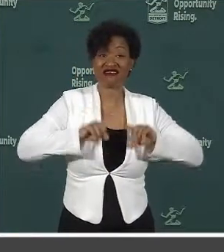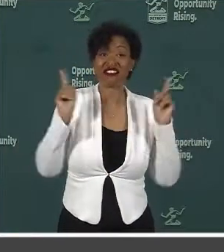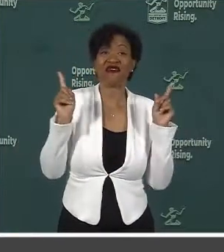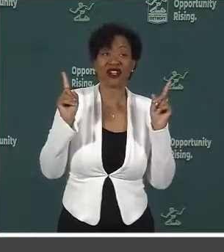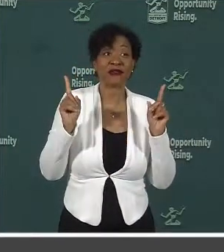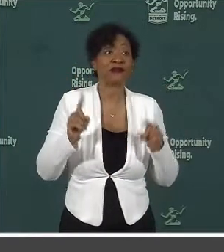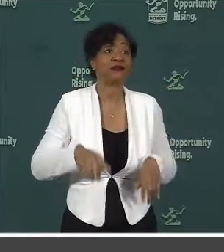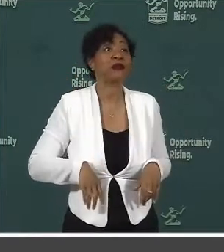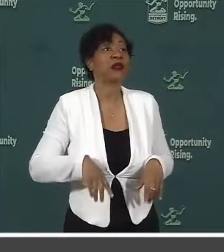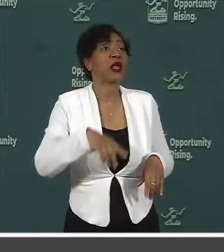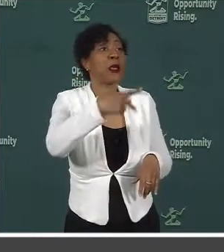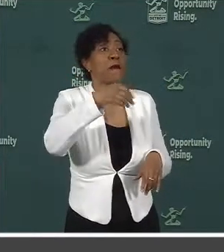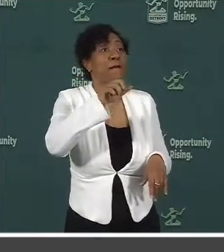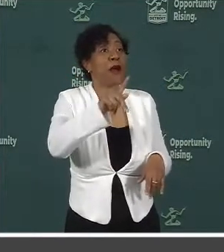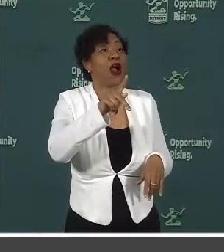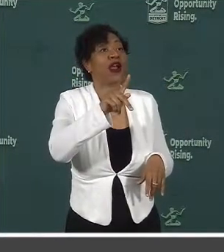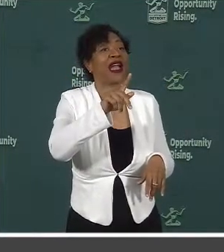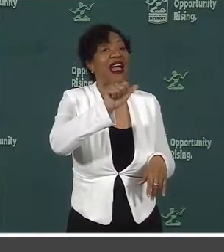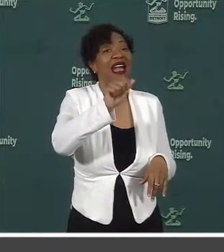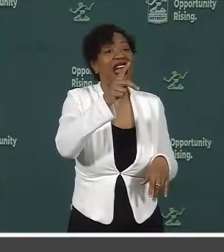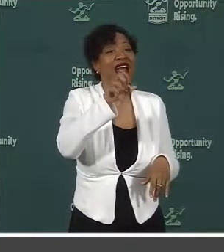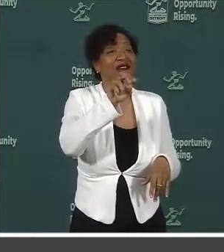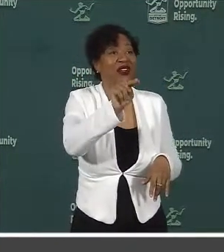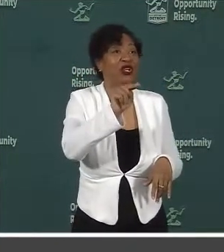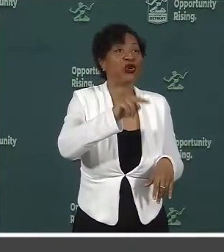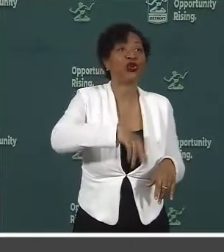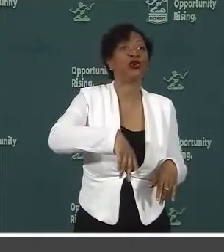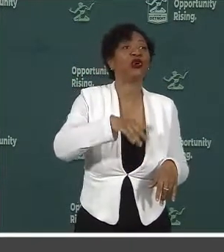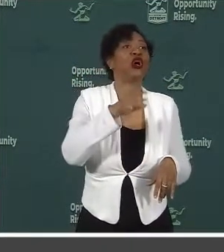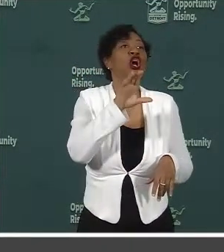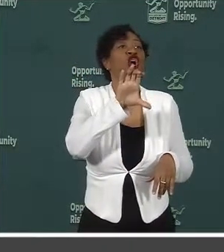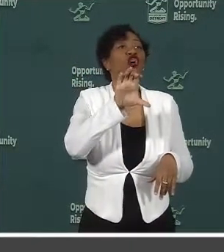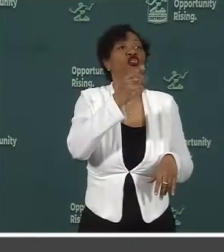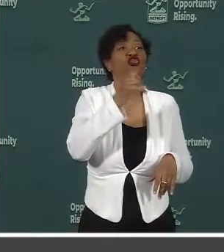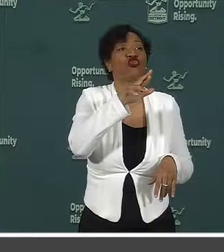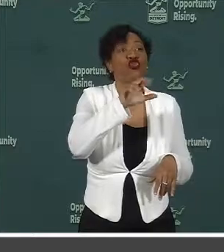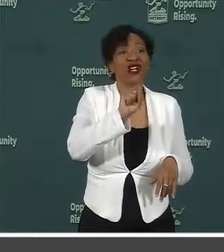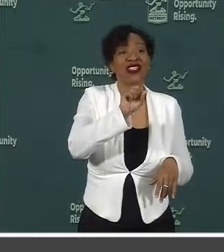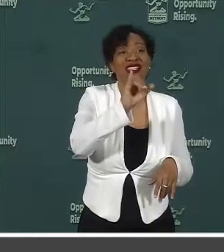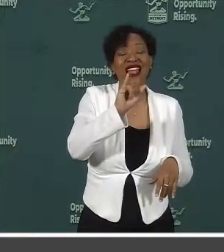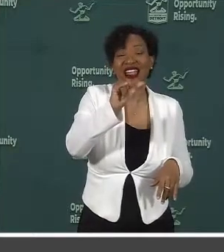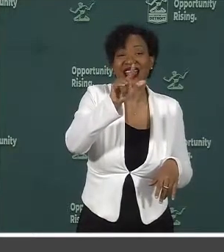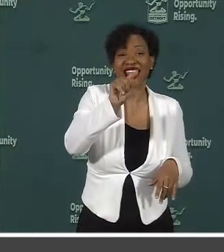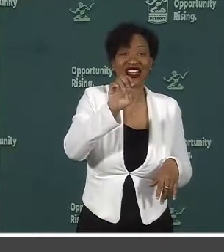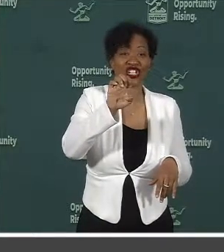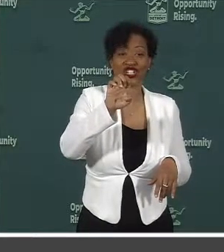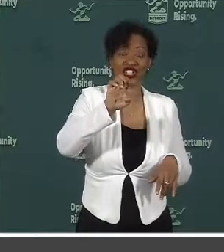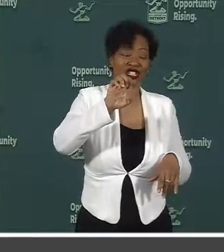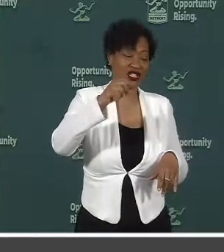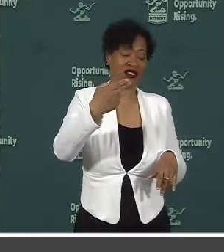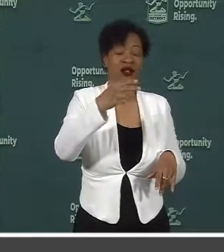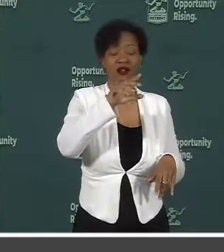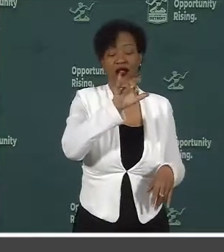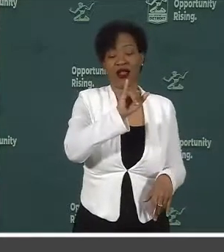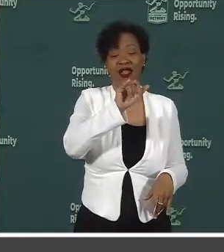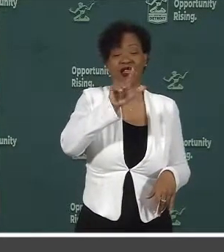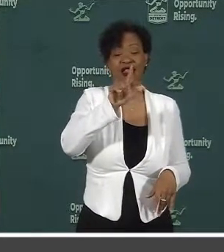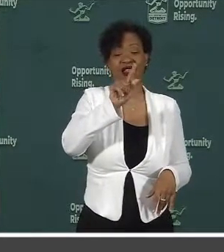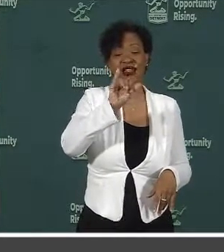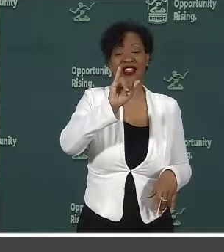ZOMBIELAND BUILDING CHRIS ELITCH DID US A FAVOR AND DEMOLISHED AND THE ABANDONED EDISON BUILDING NEXT DOOR CHRIS